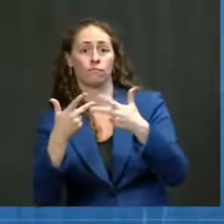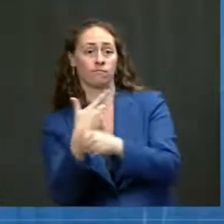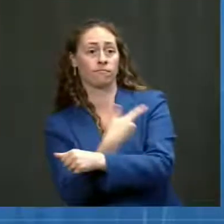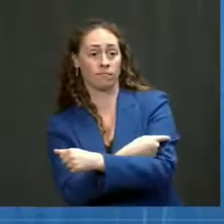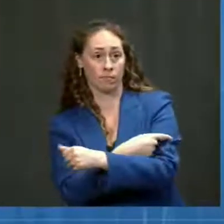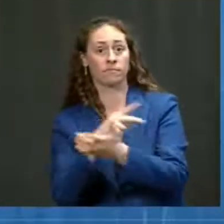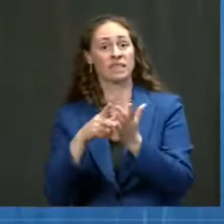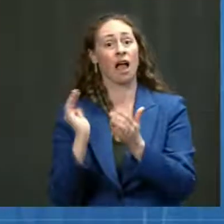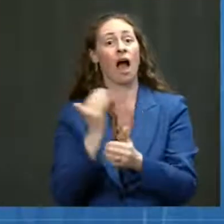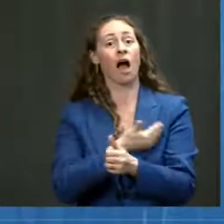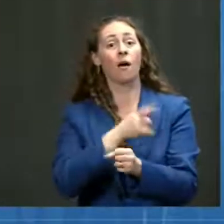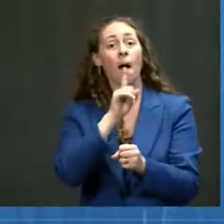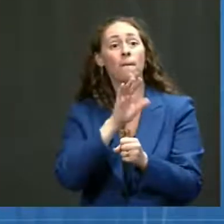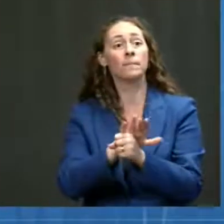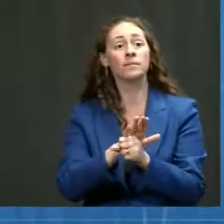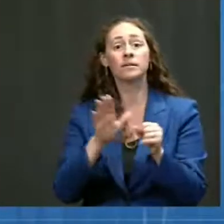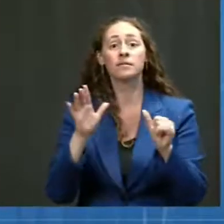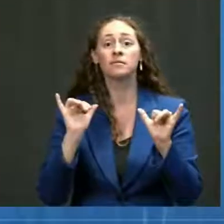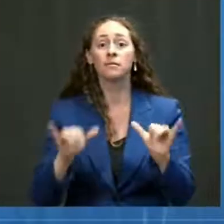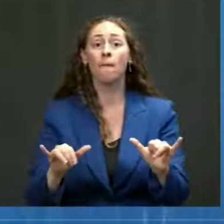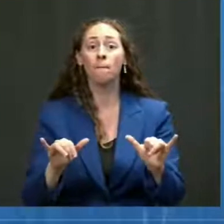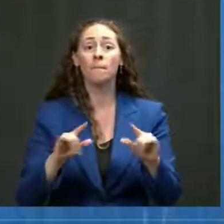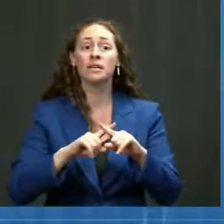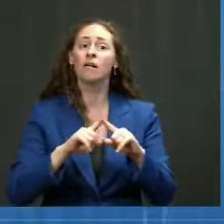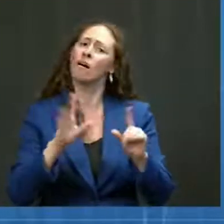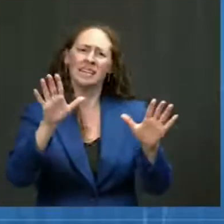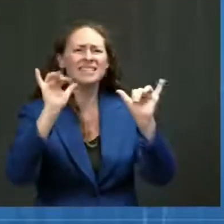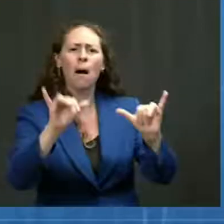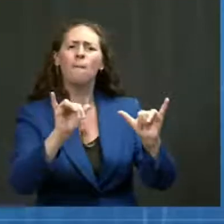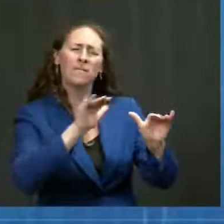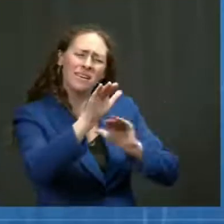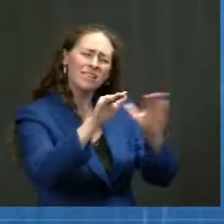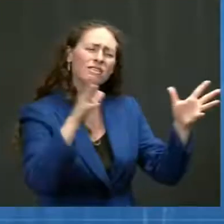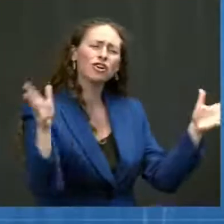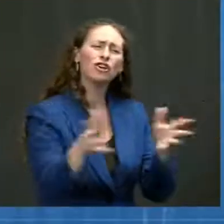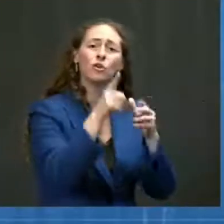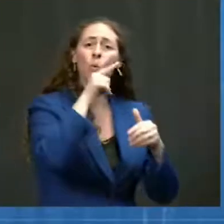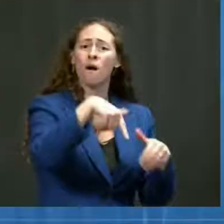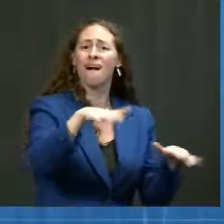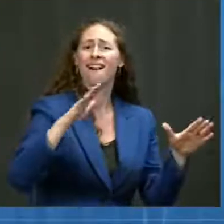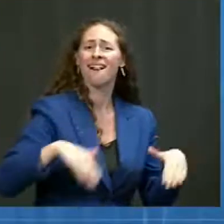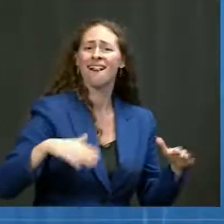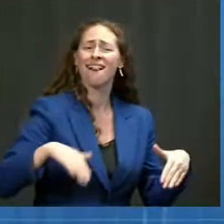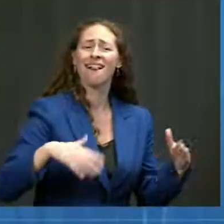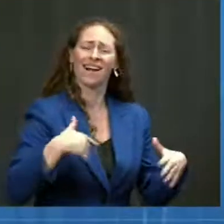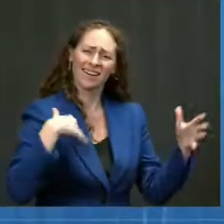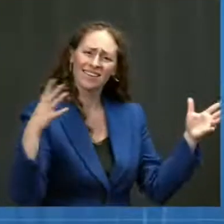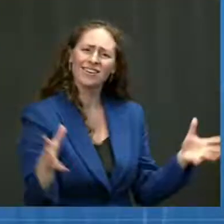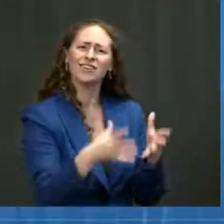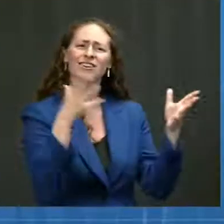THIS PLAN TO ADMINISTER BOOSTER DOSES DOES NOT CHANGE OUR COMMITMENT TO VACCINATING THOSE WHO ARE NOT YET VACCINATED HERE